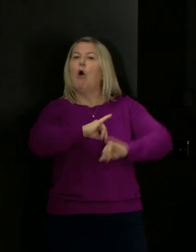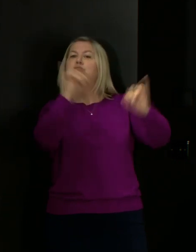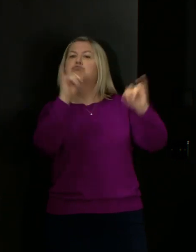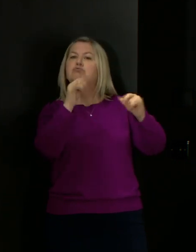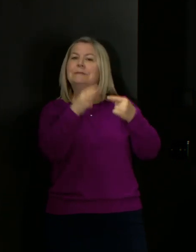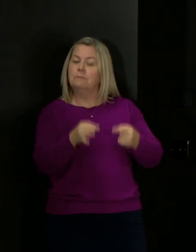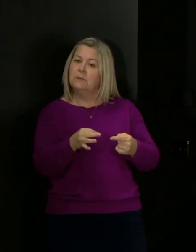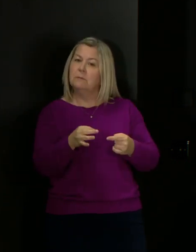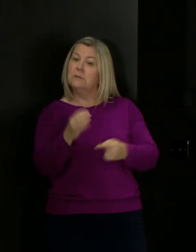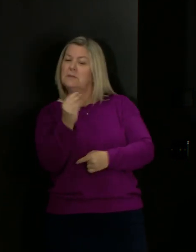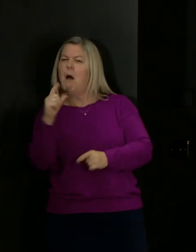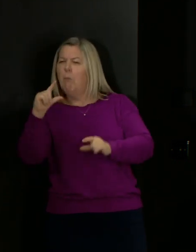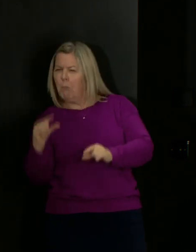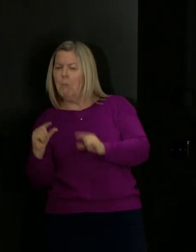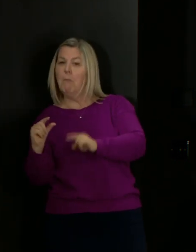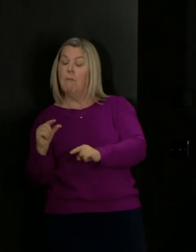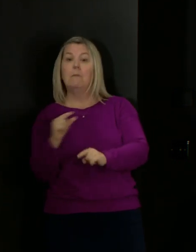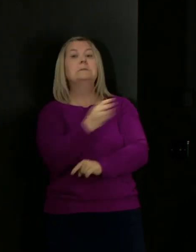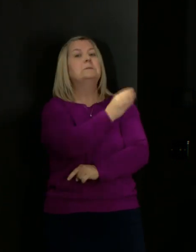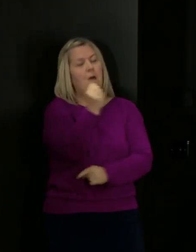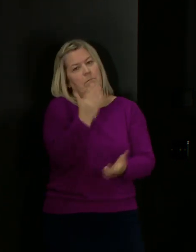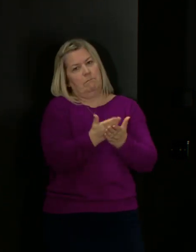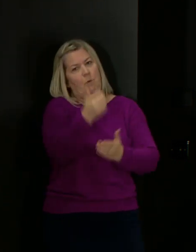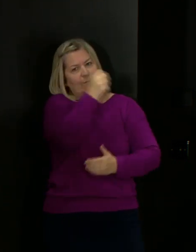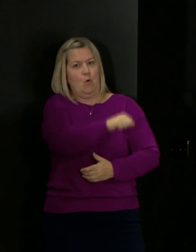number will become seriously ill and require more intensive clinical